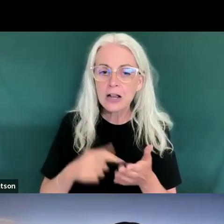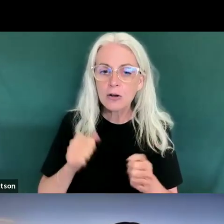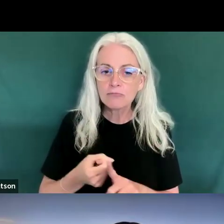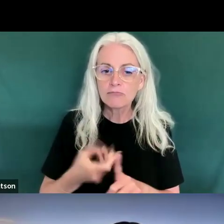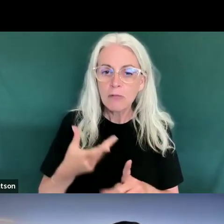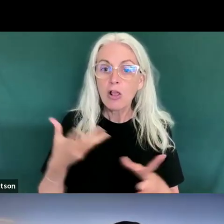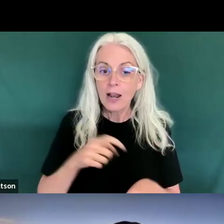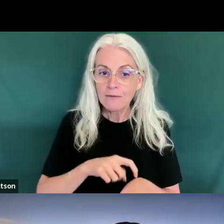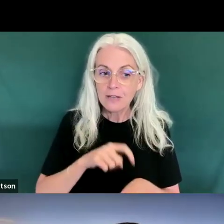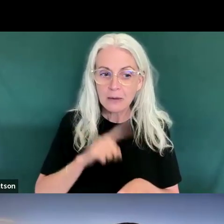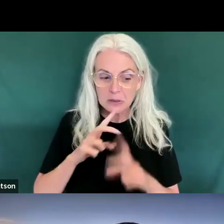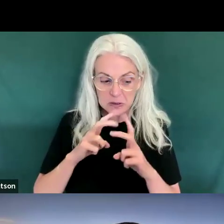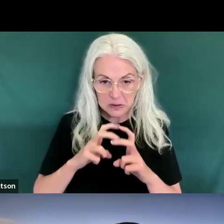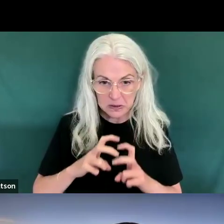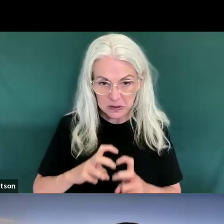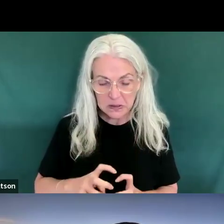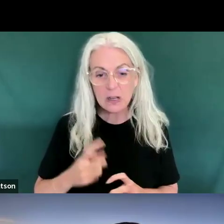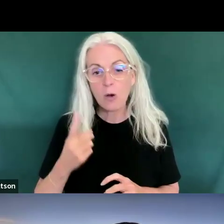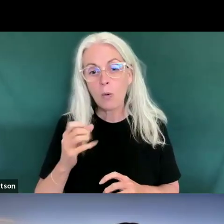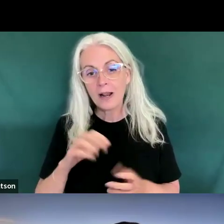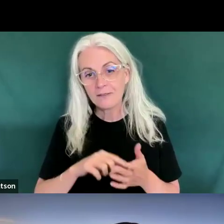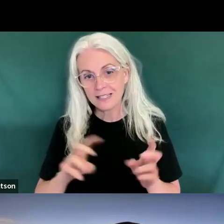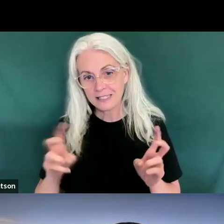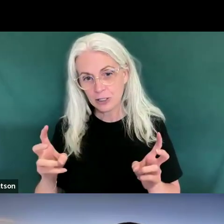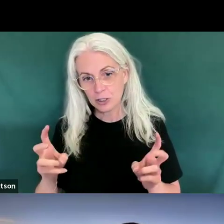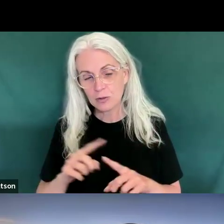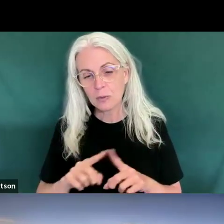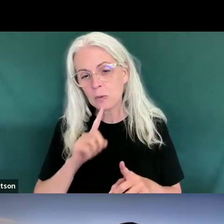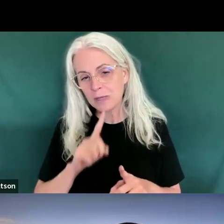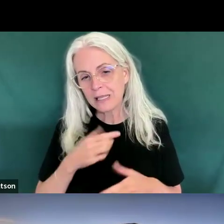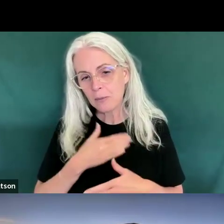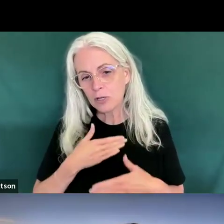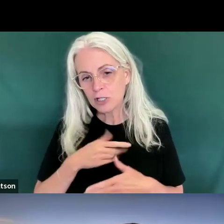of time just really digging into even just one of these issues, but really do appreciate you coming